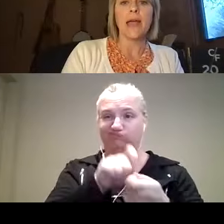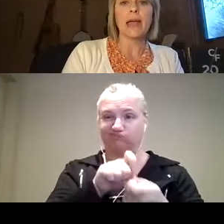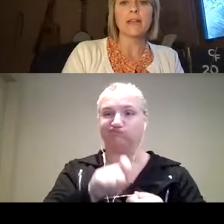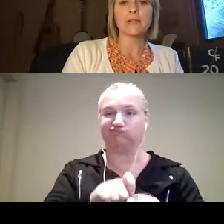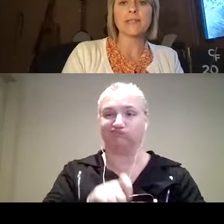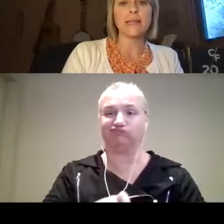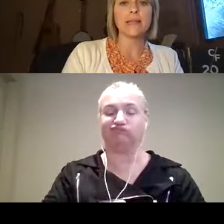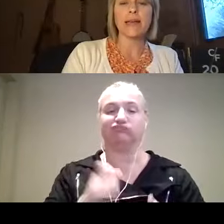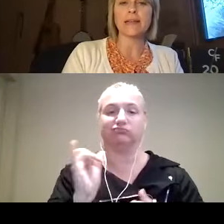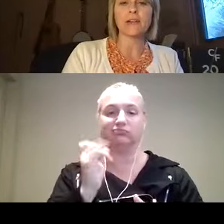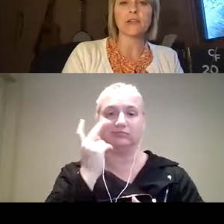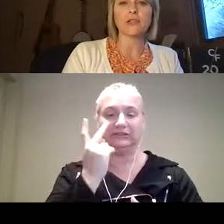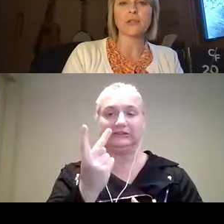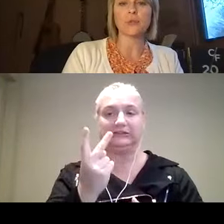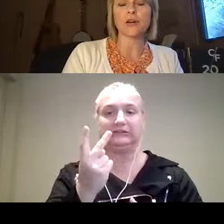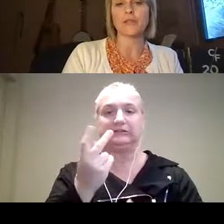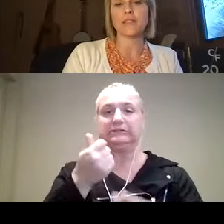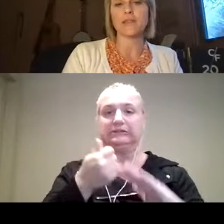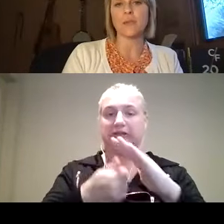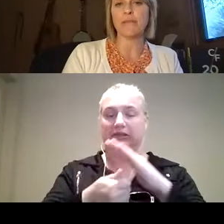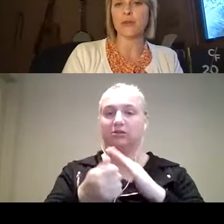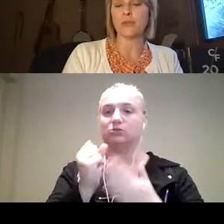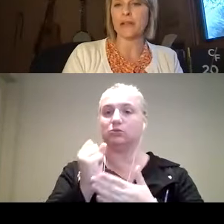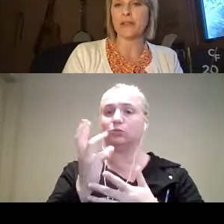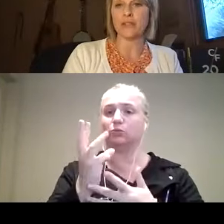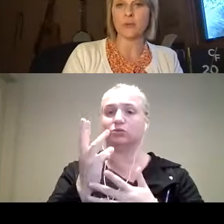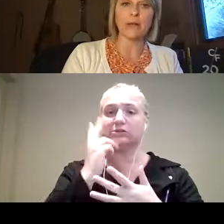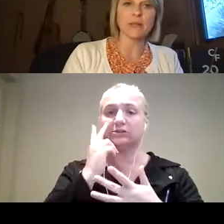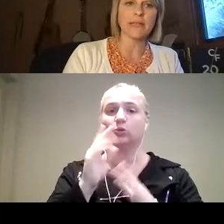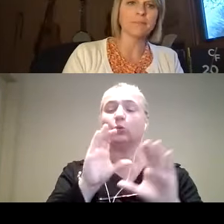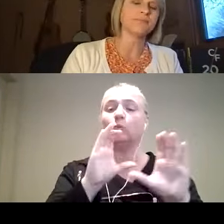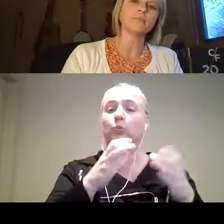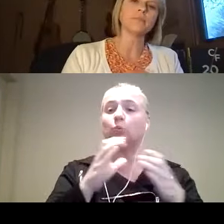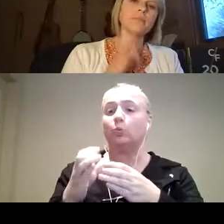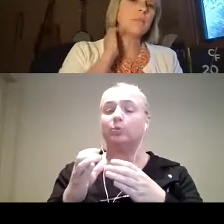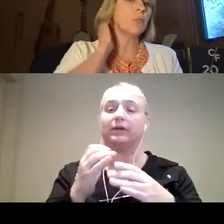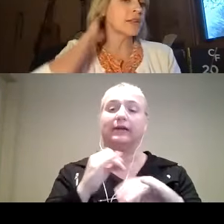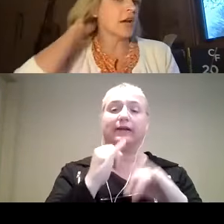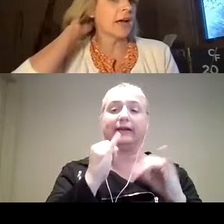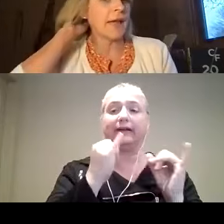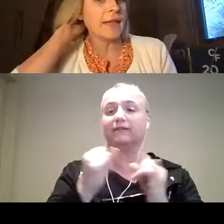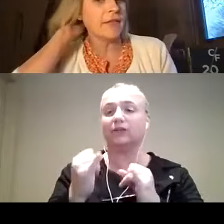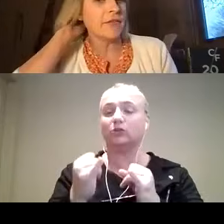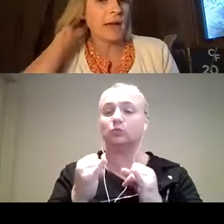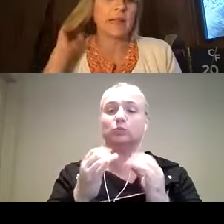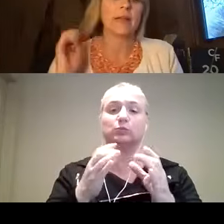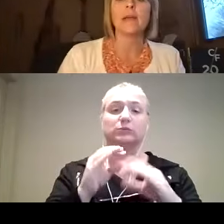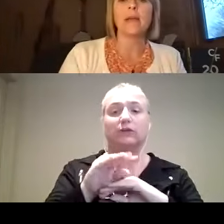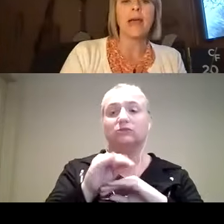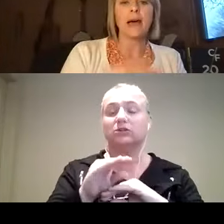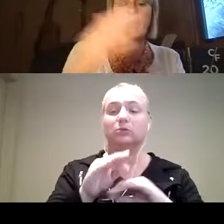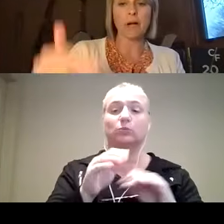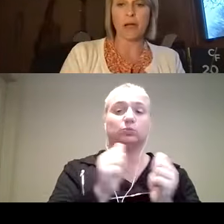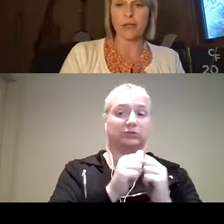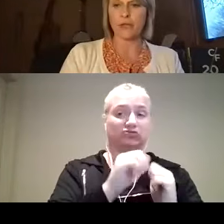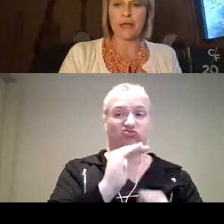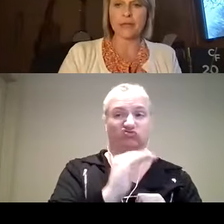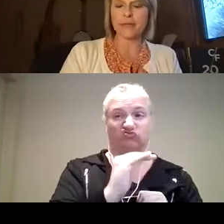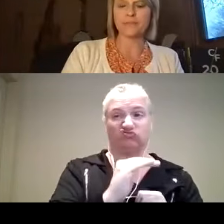And you'll see that under social work services, we have group and individual counseling with the child and the family among other things.